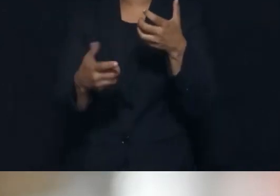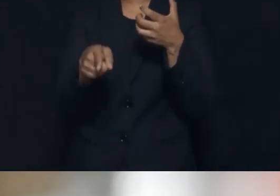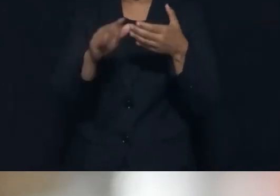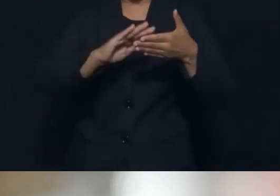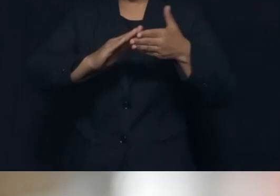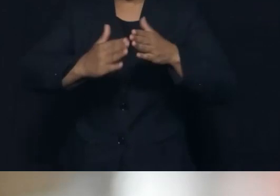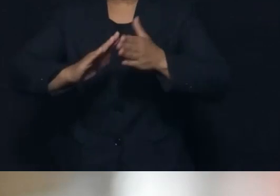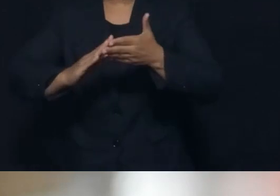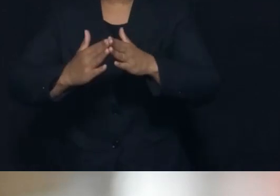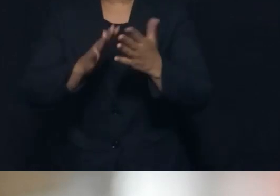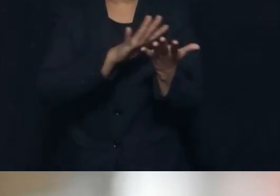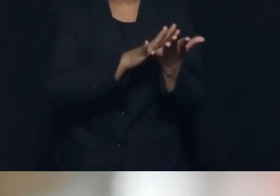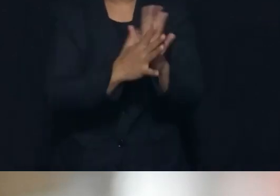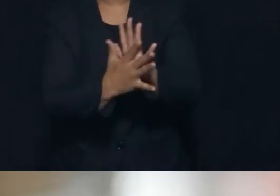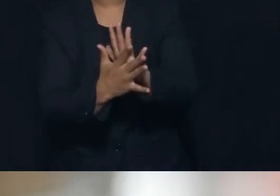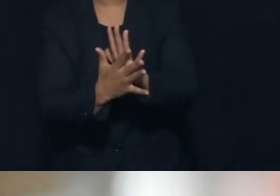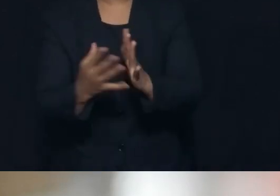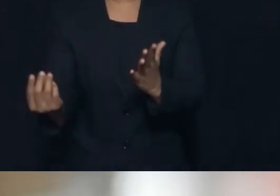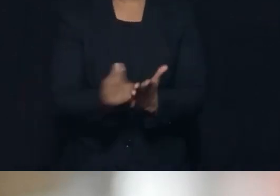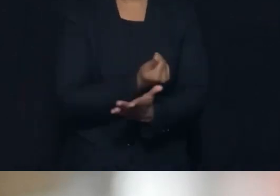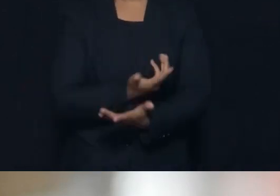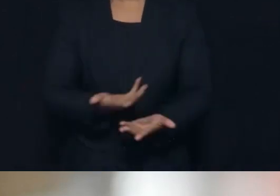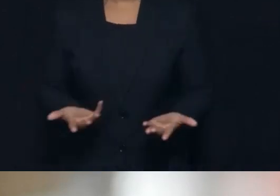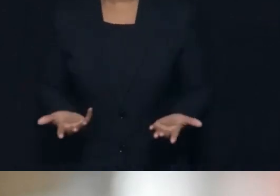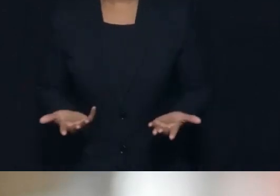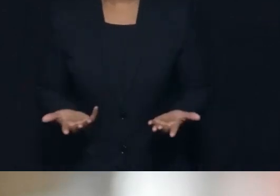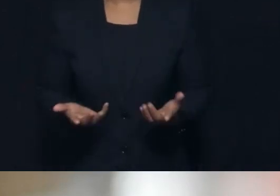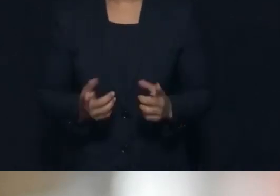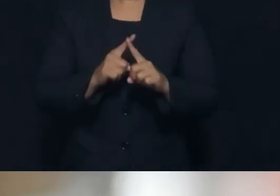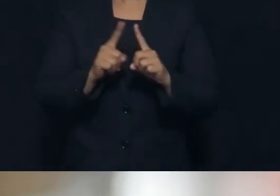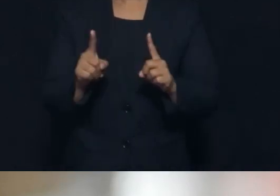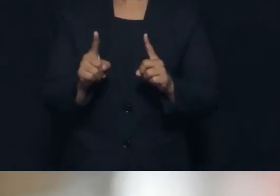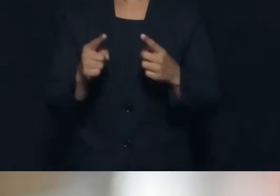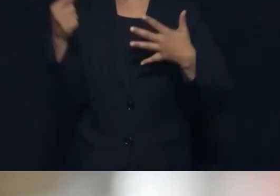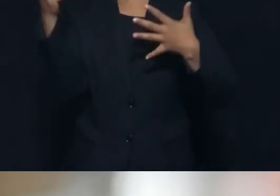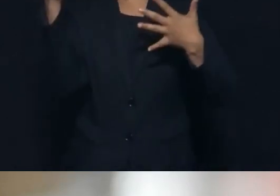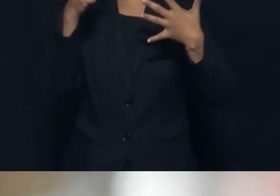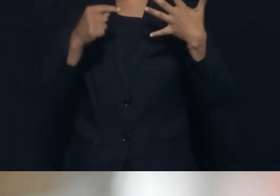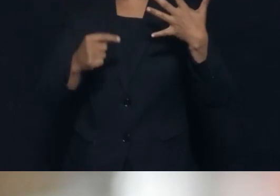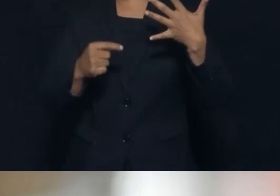all various aspects of life. We also feel that there has been a slowdown of the process in achieving the accessibility goals that we have been documenting.